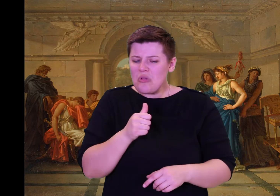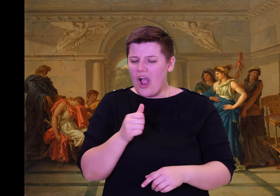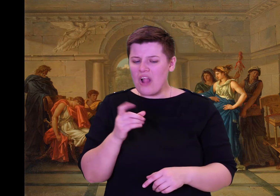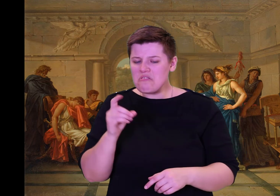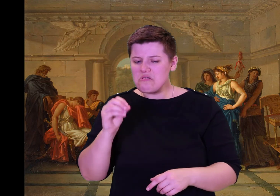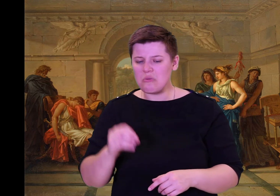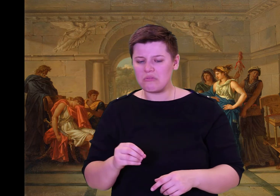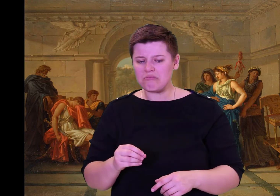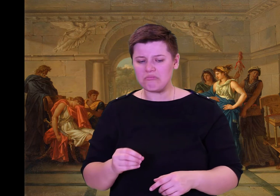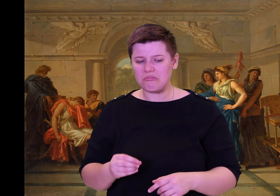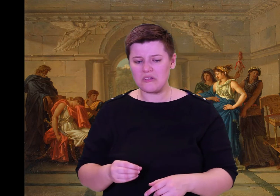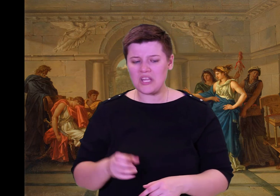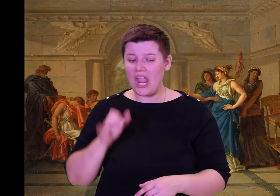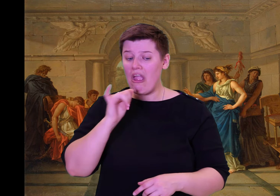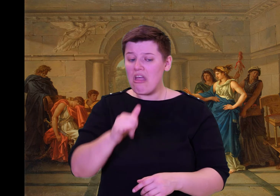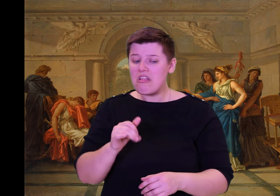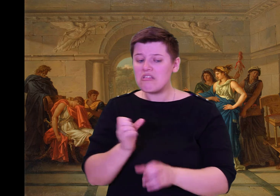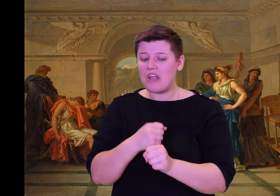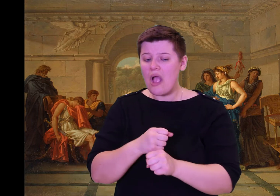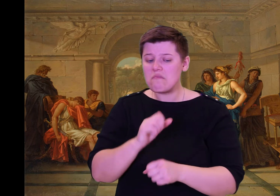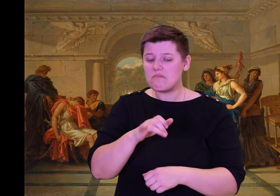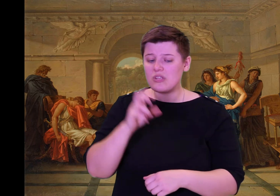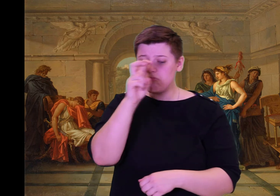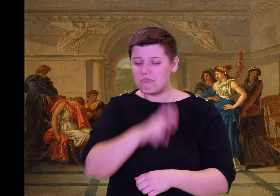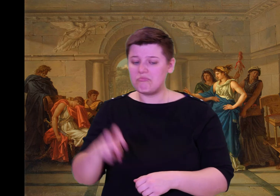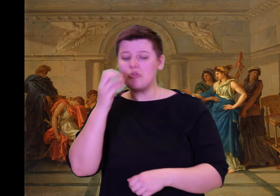the watery shoals of fish?'